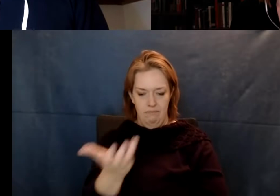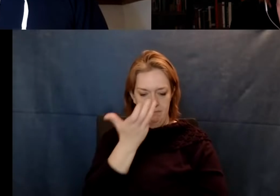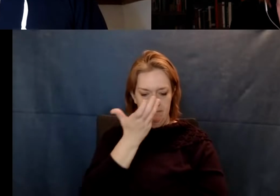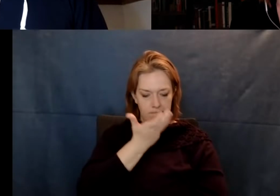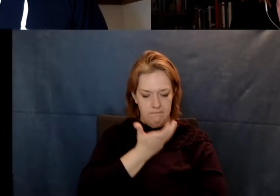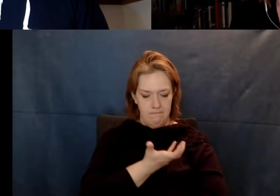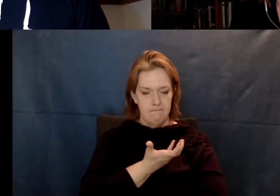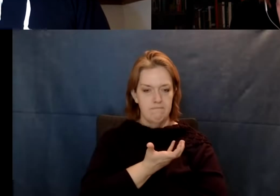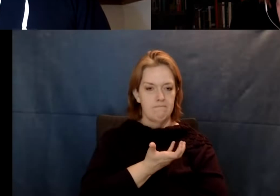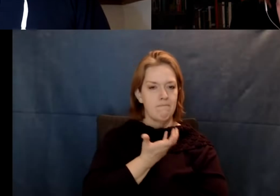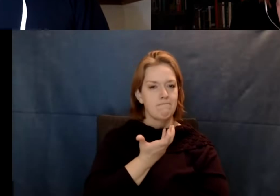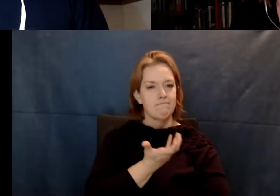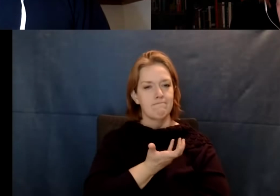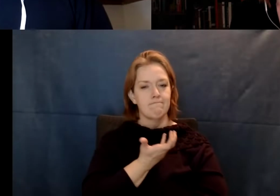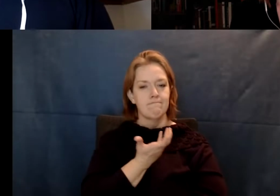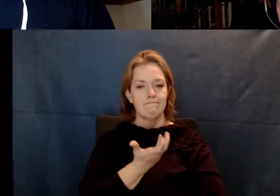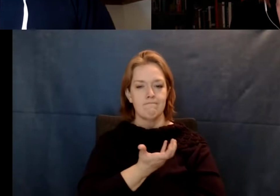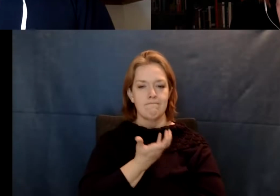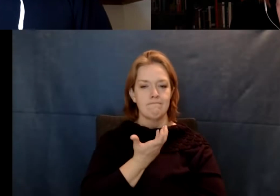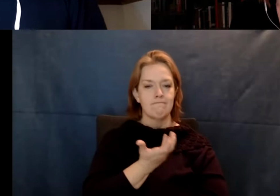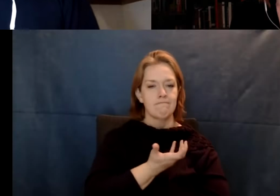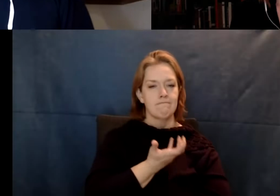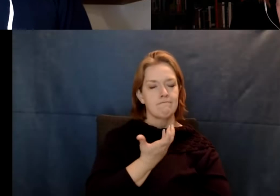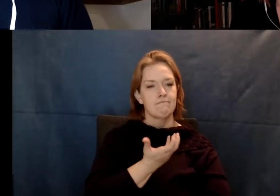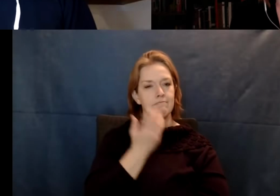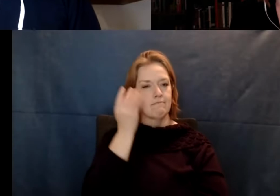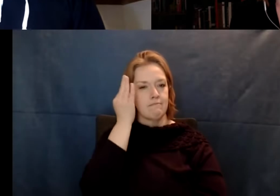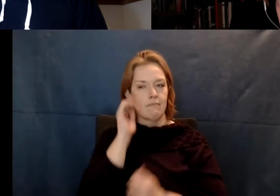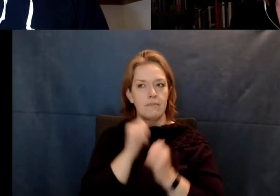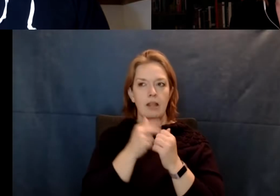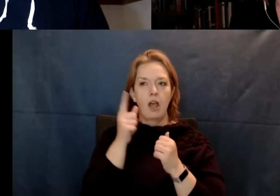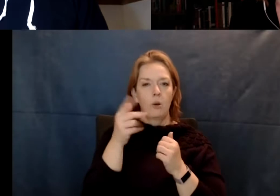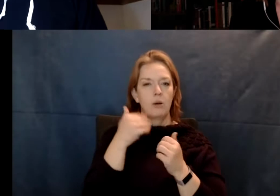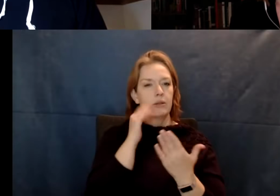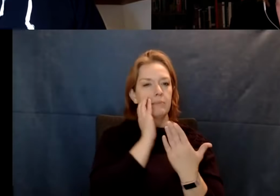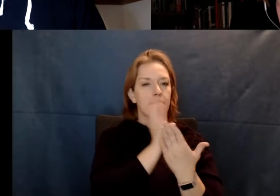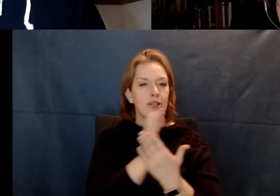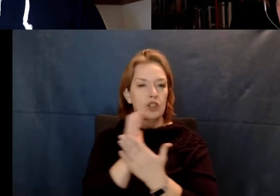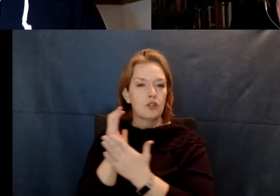cuts and puts together and alters text.